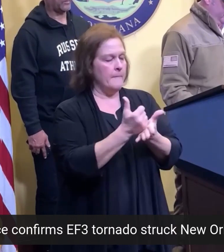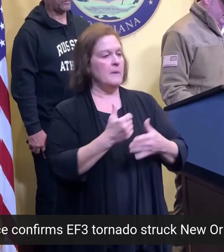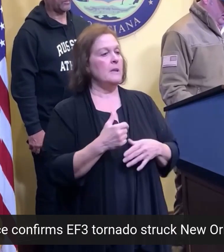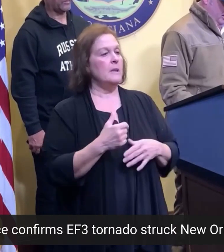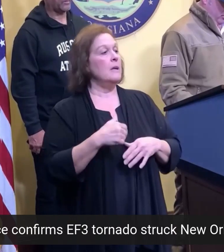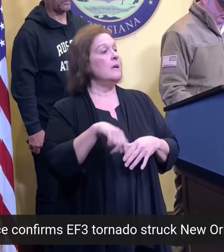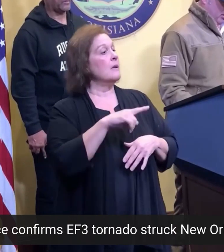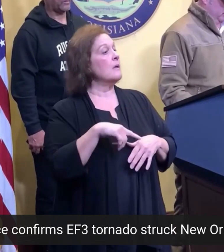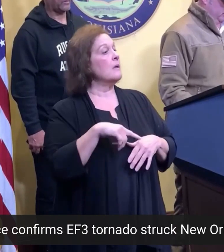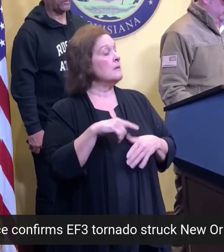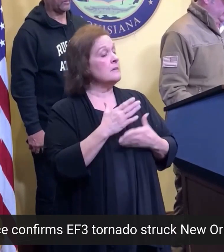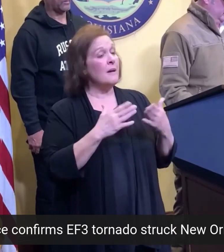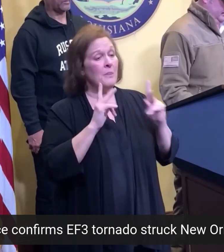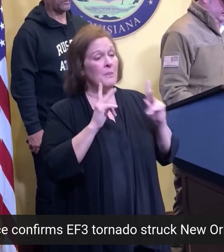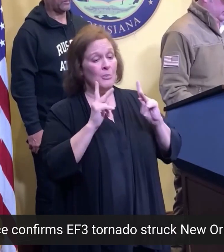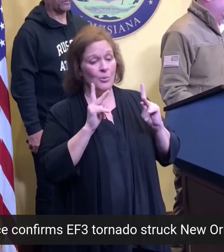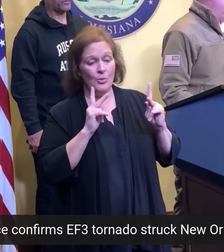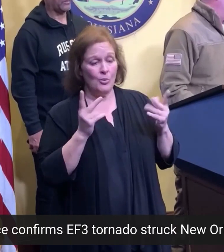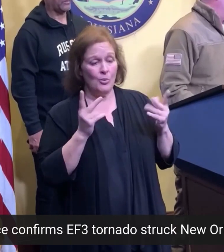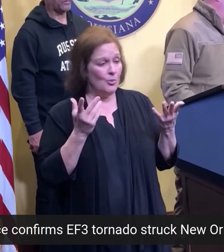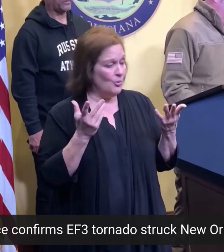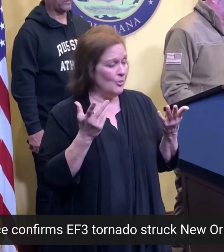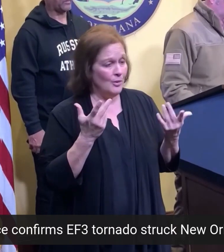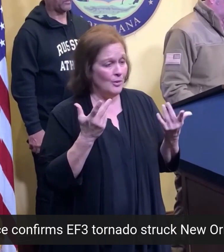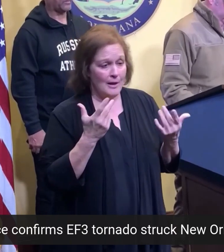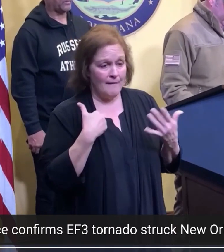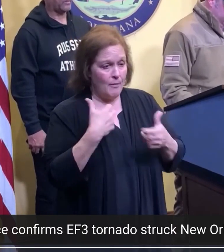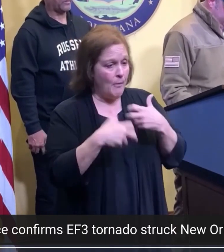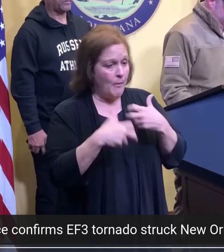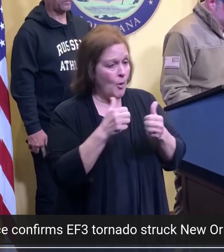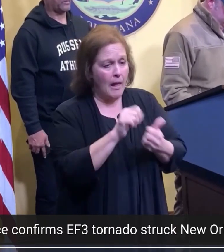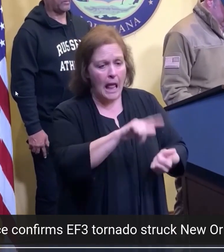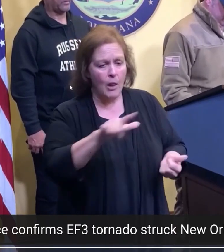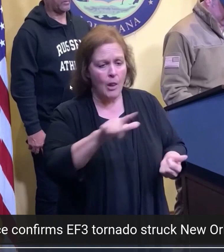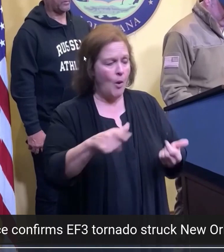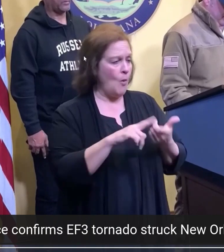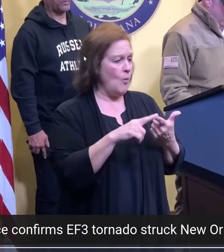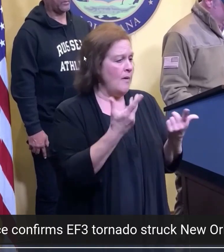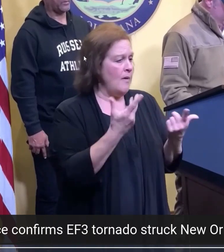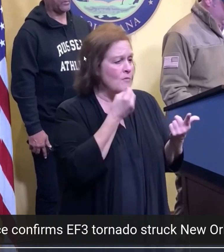need help with problems like landlord-tenant disputes disaster food stamps power of attorney